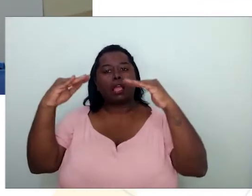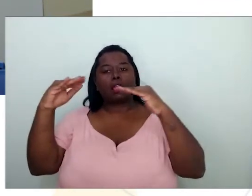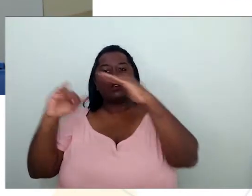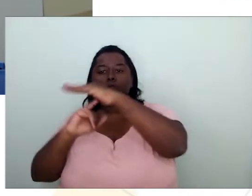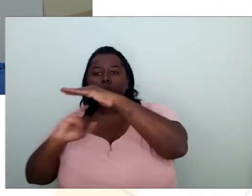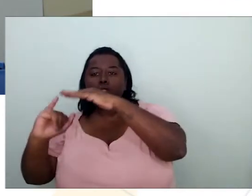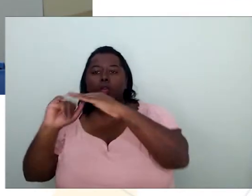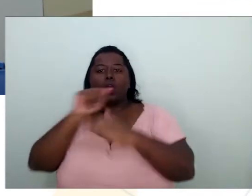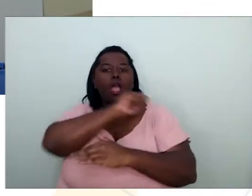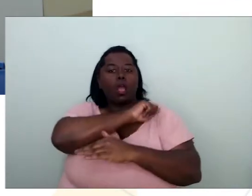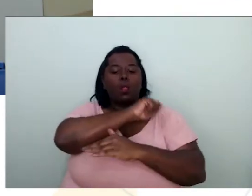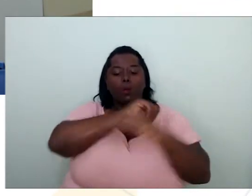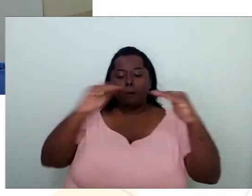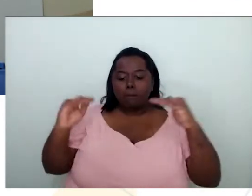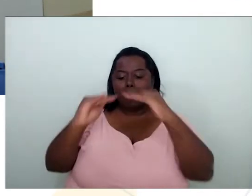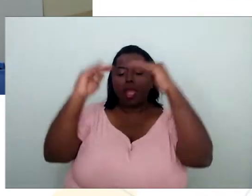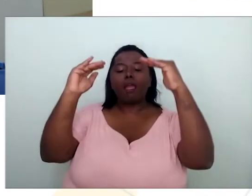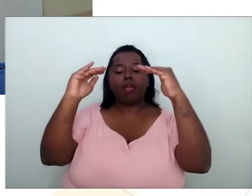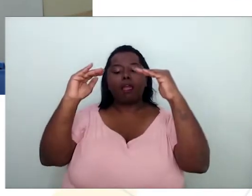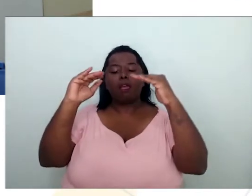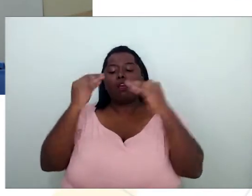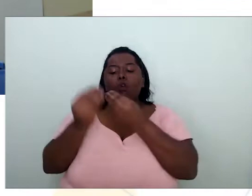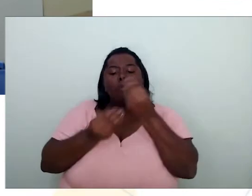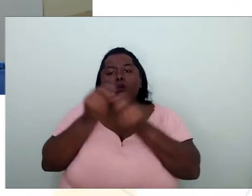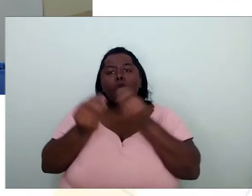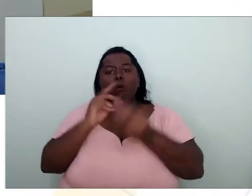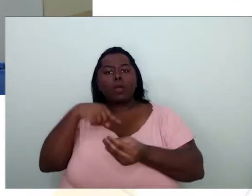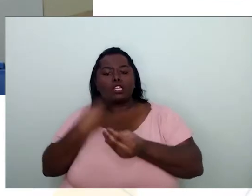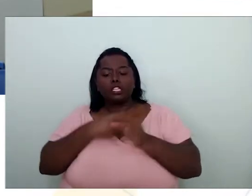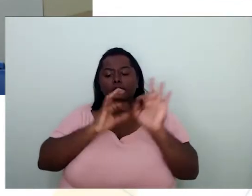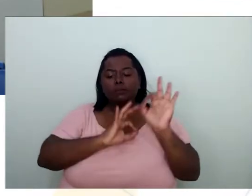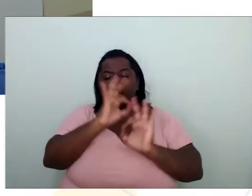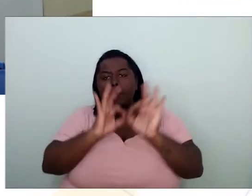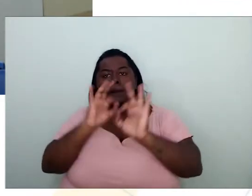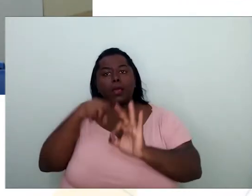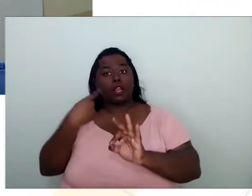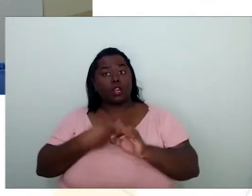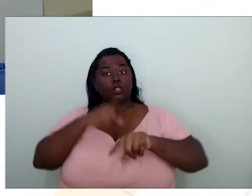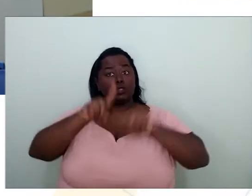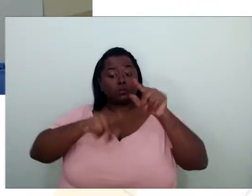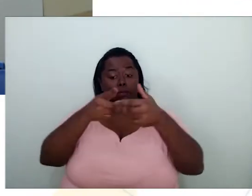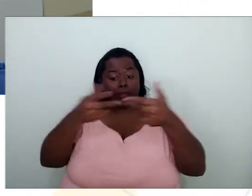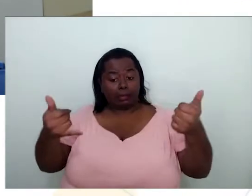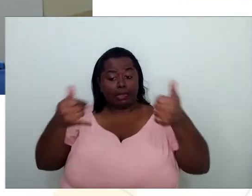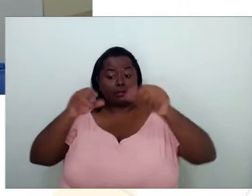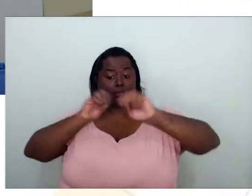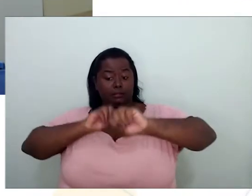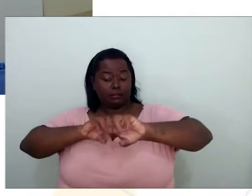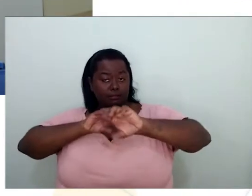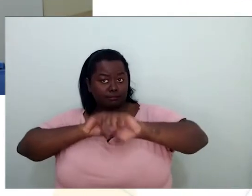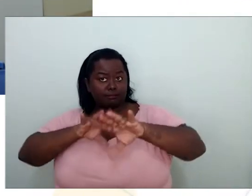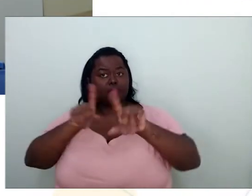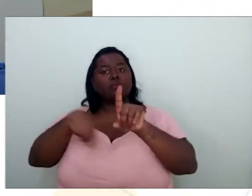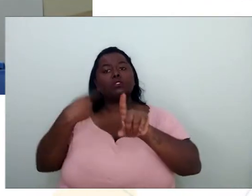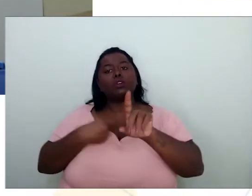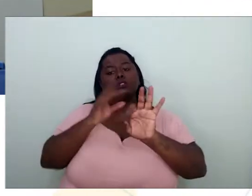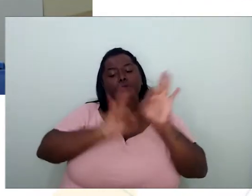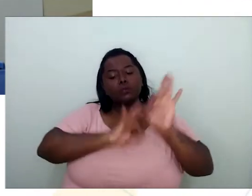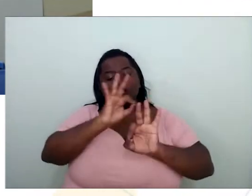and how we organize our resources and our staffing to support those kinds